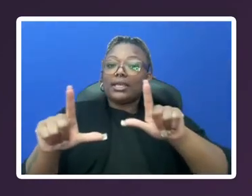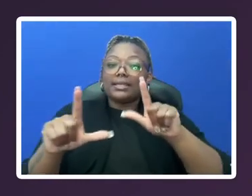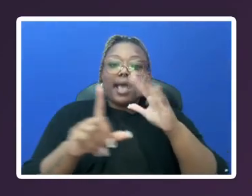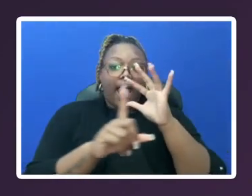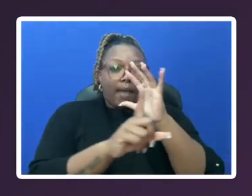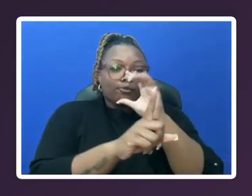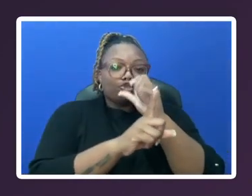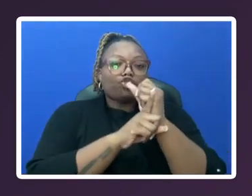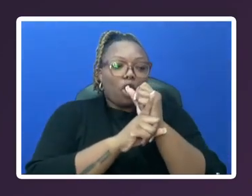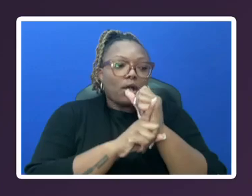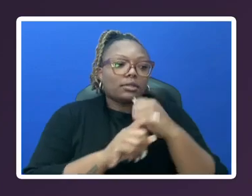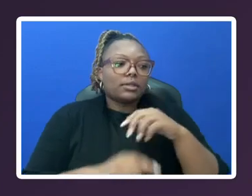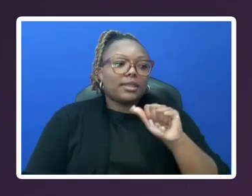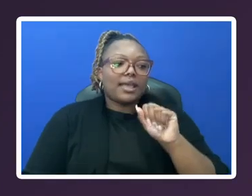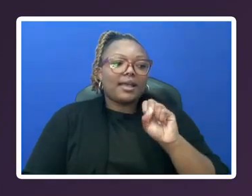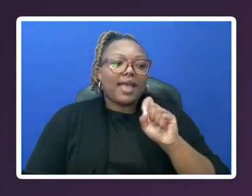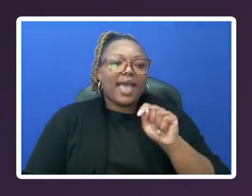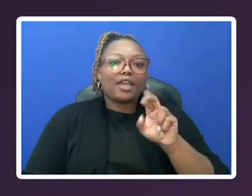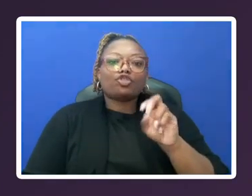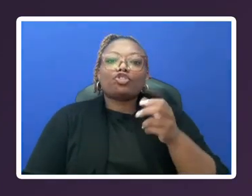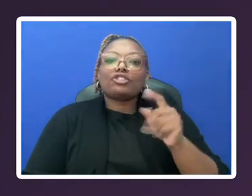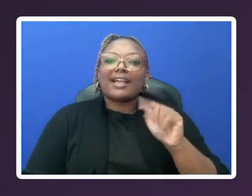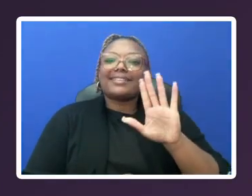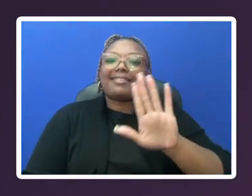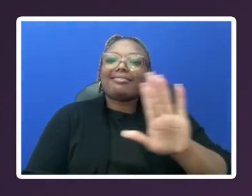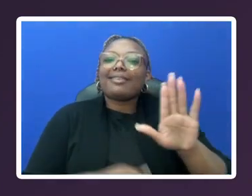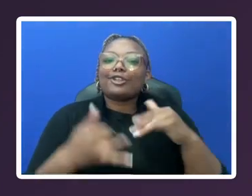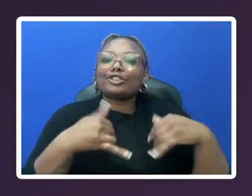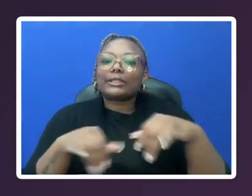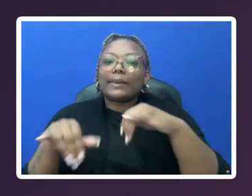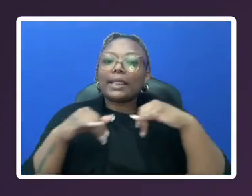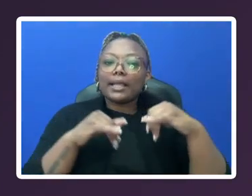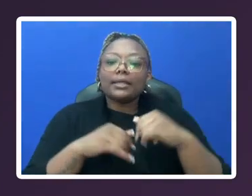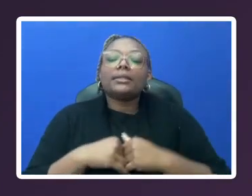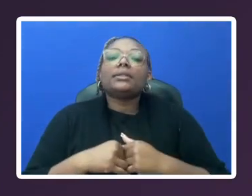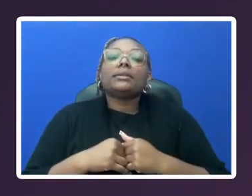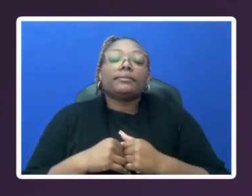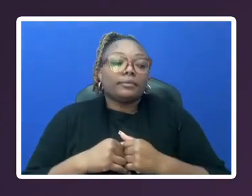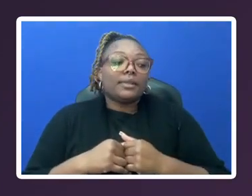and their similarities. They are wearing -- as we discussed earlier with their clothing,